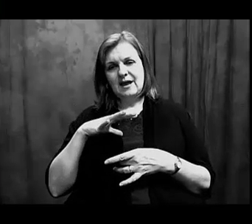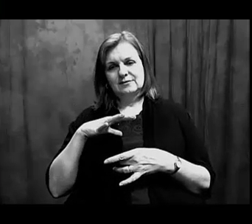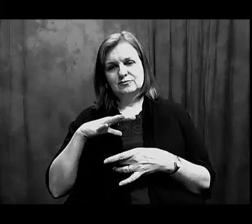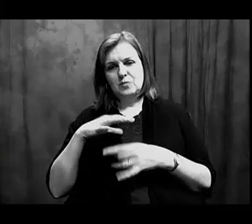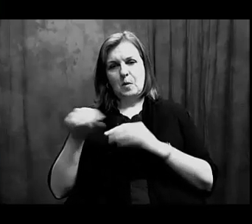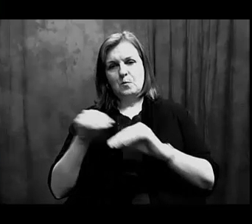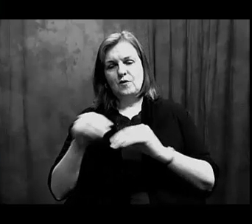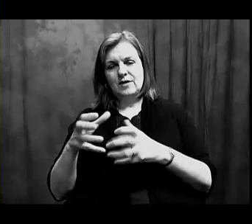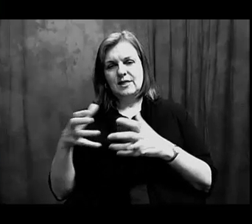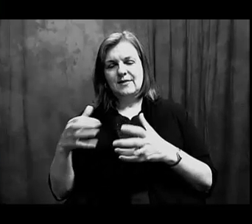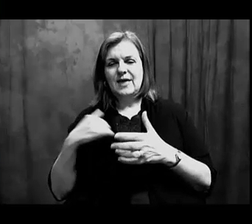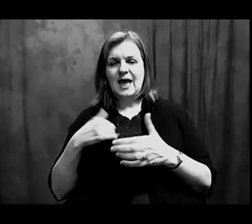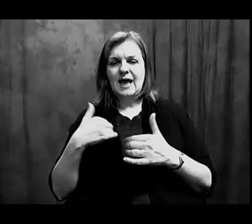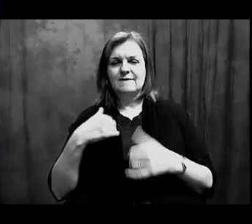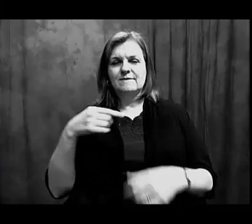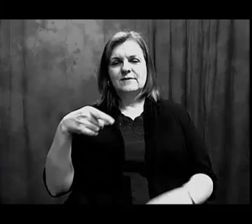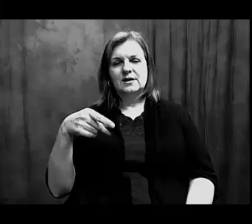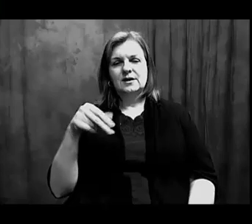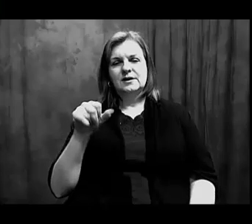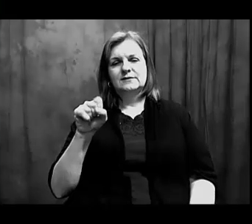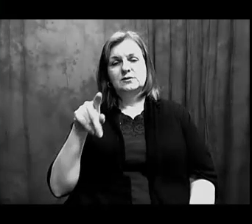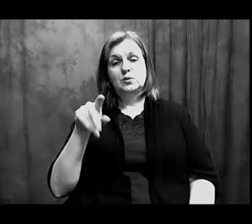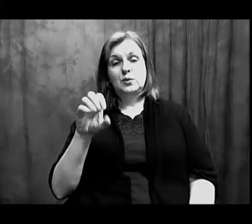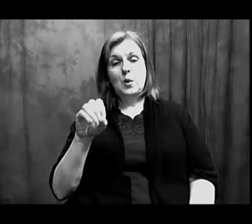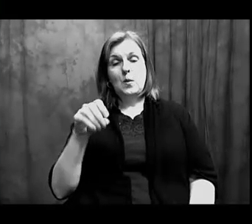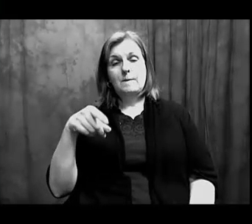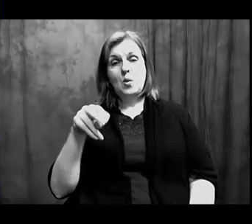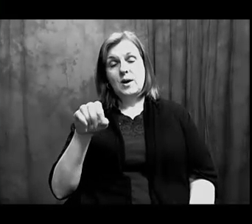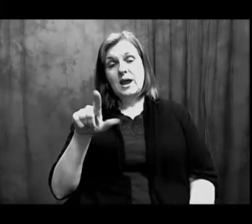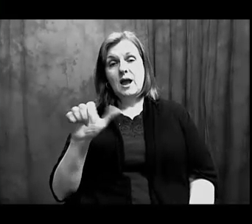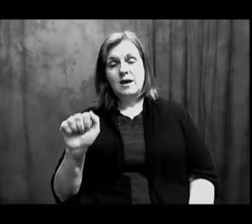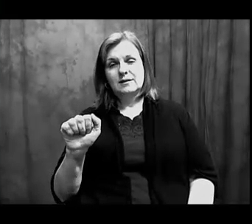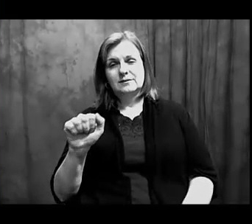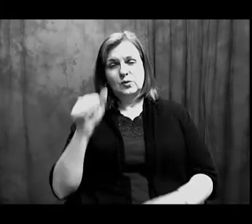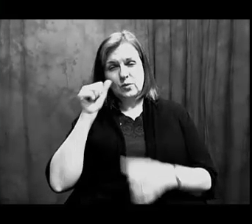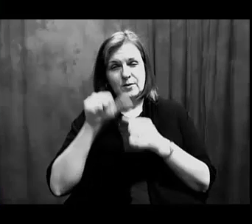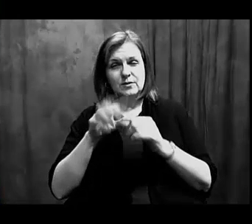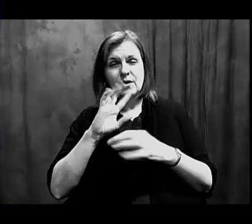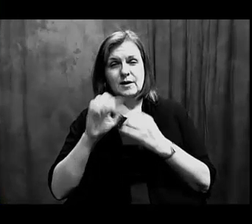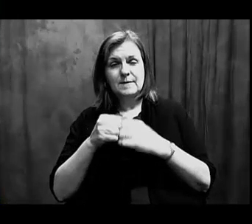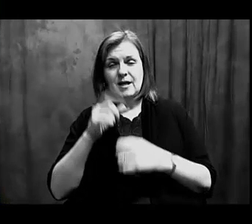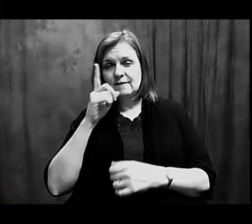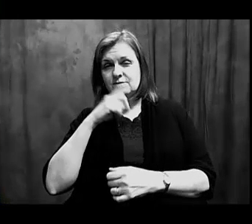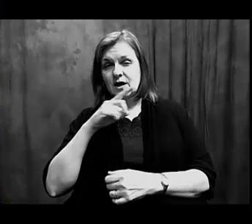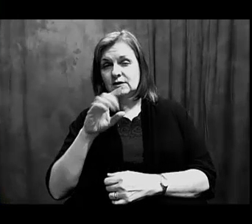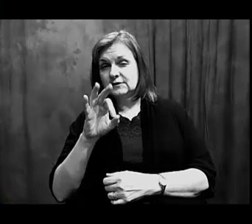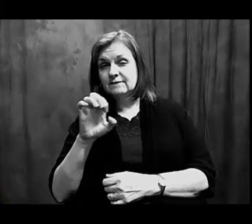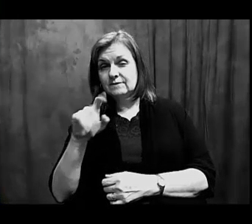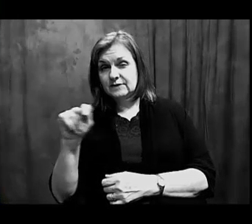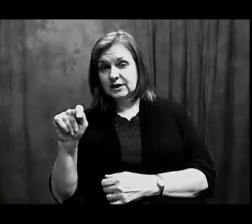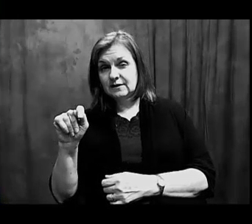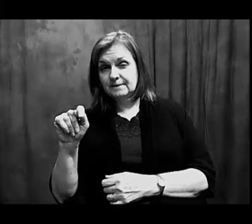they have something known pseduopodia -- we've mentioned this before this idea of "false feet"